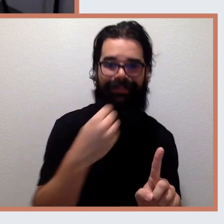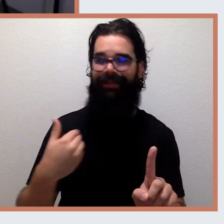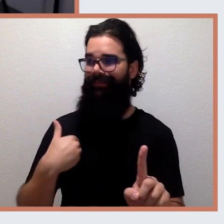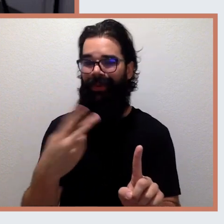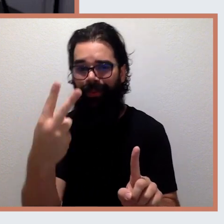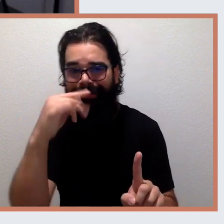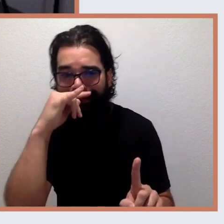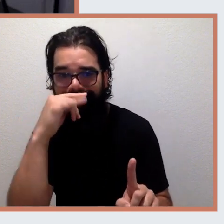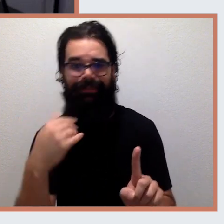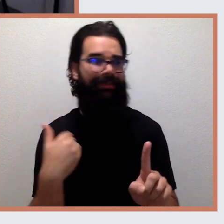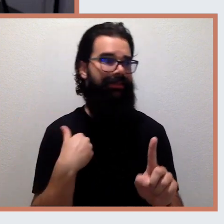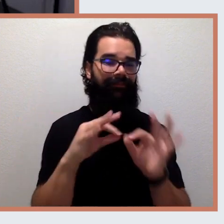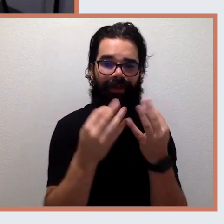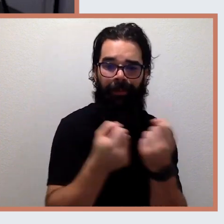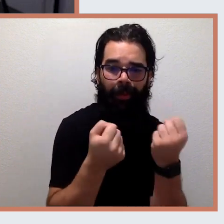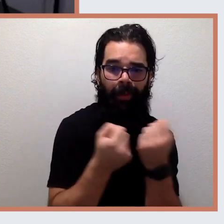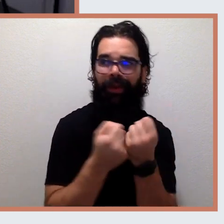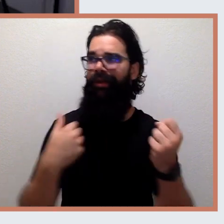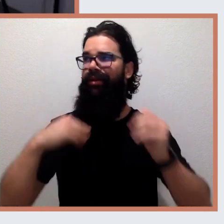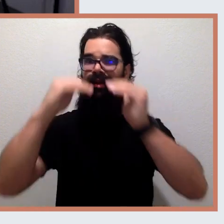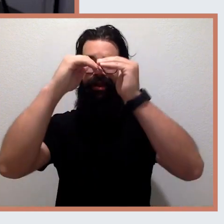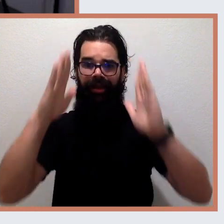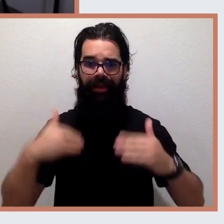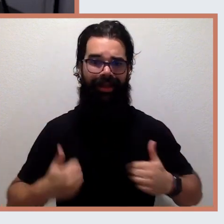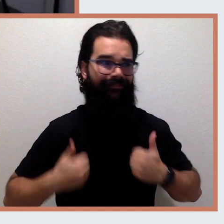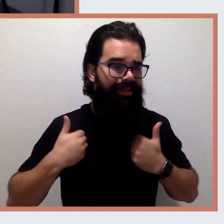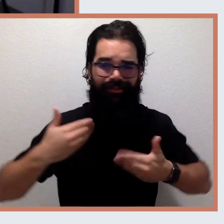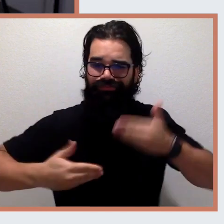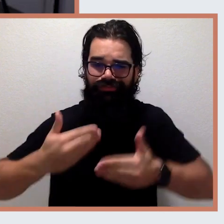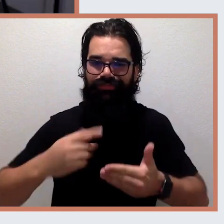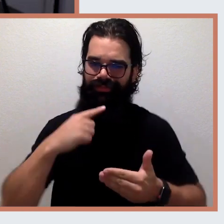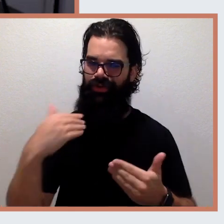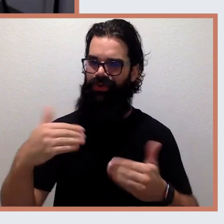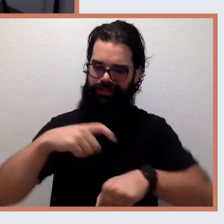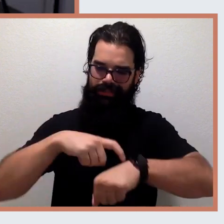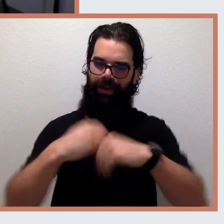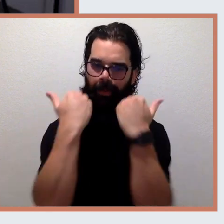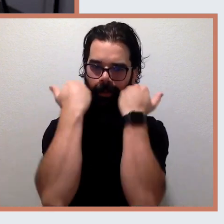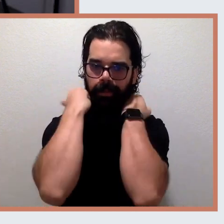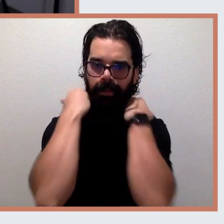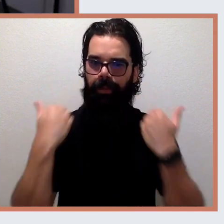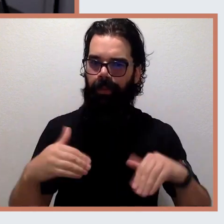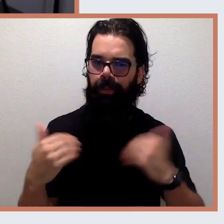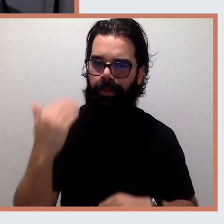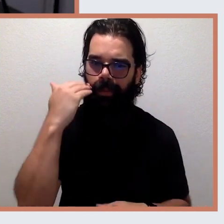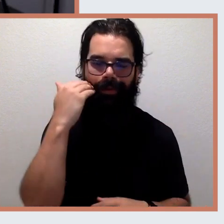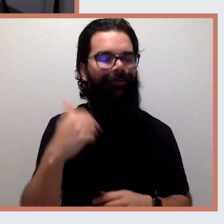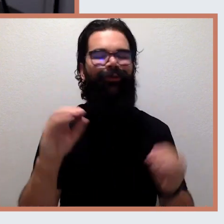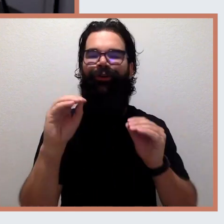I got two kids, family to support, I got a house, right, so it's a real tricky time, you know.